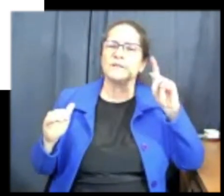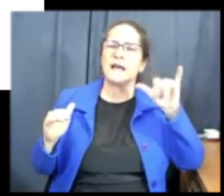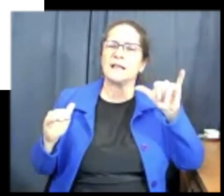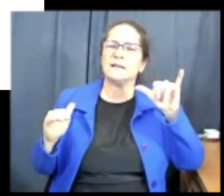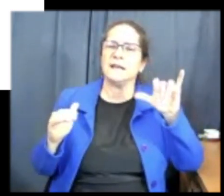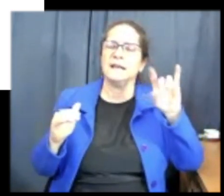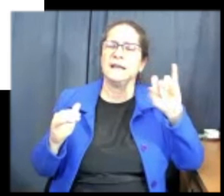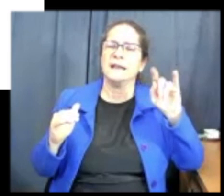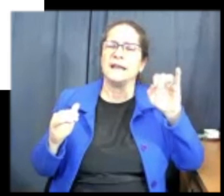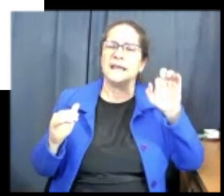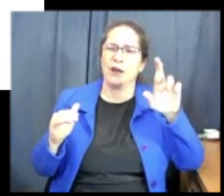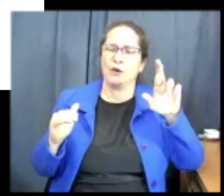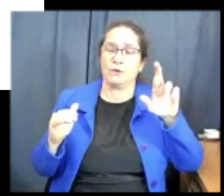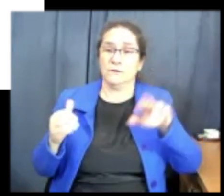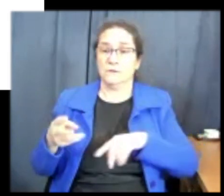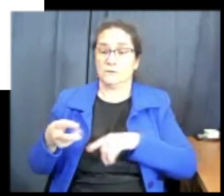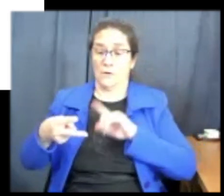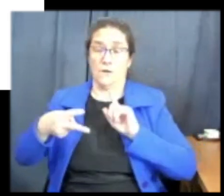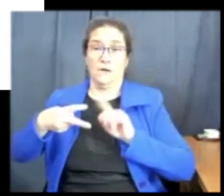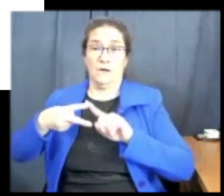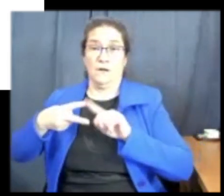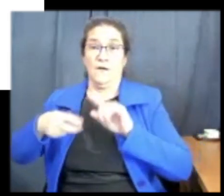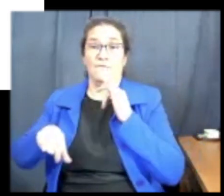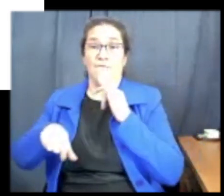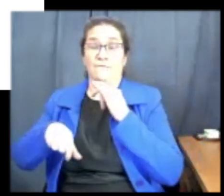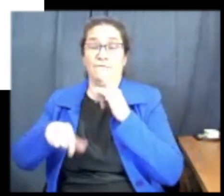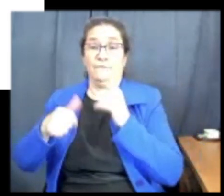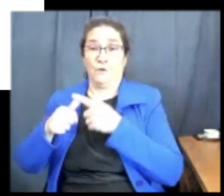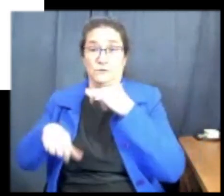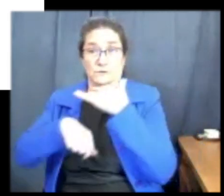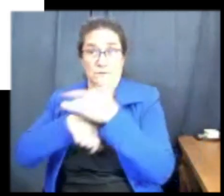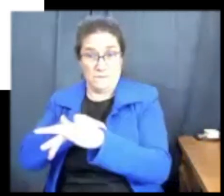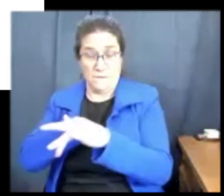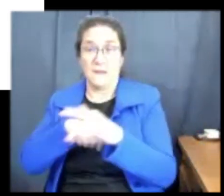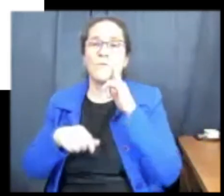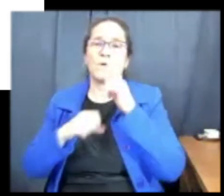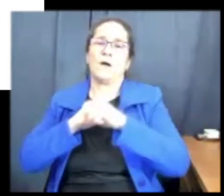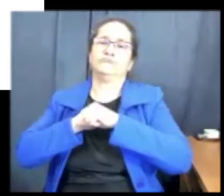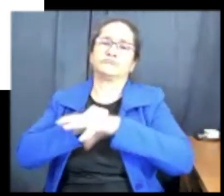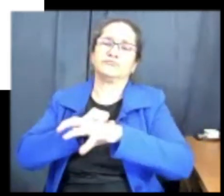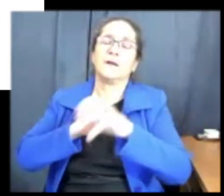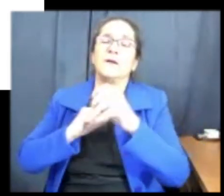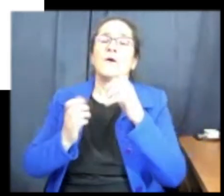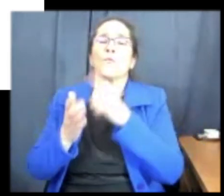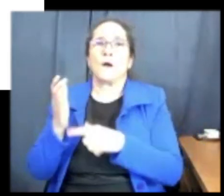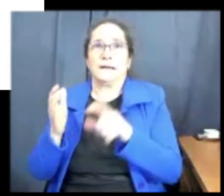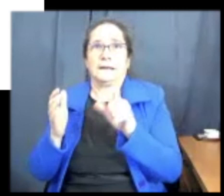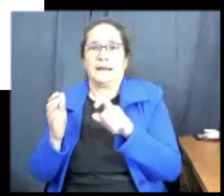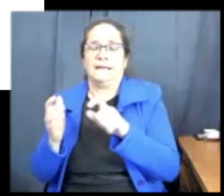which may result in required action based on the data and phase two targets the indicators that